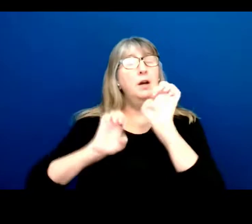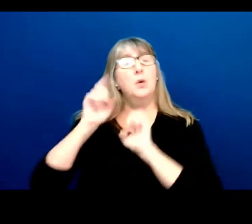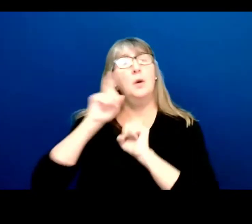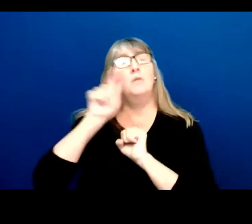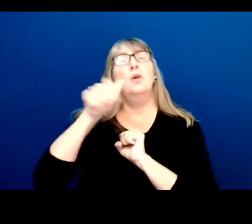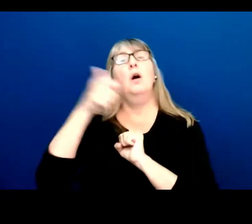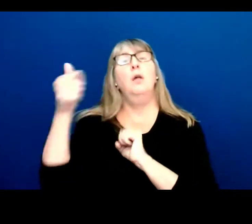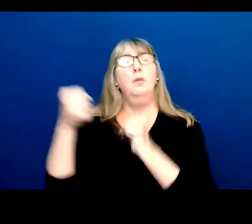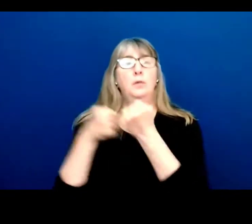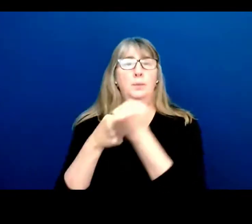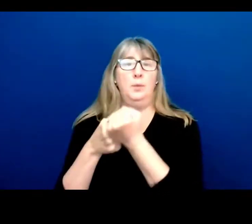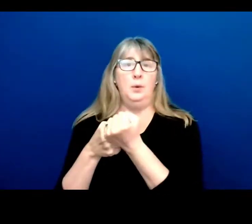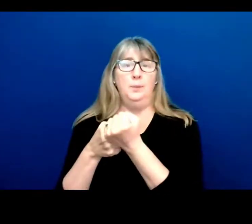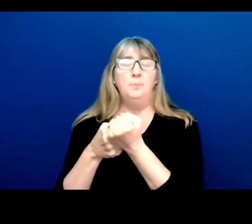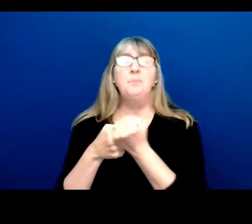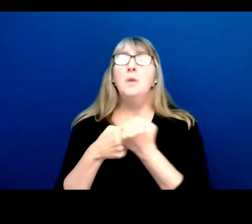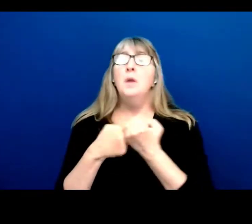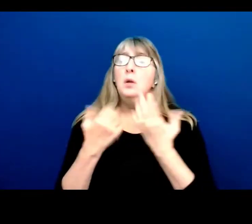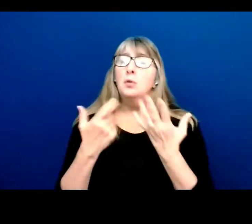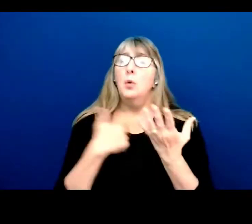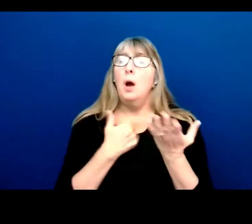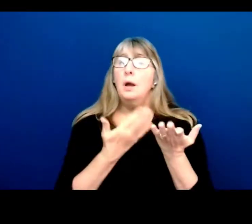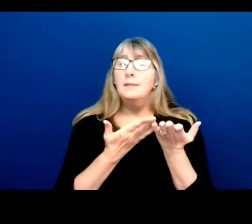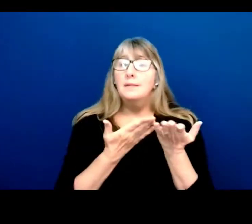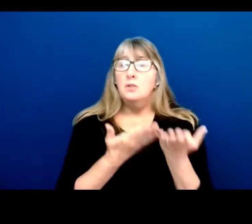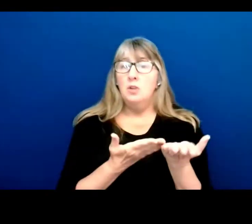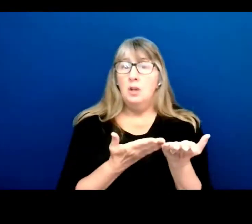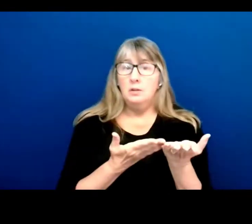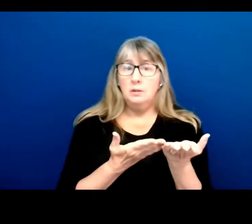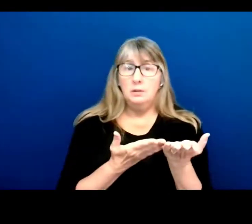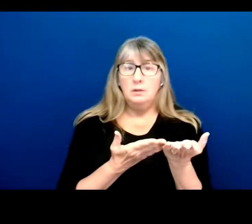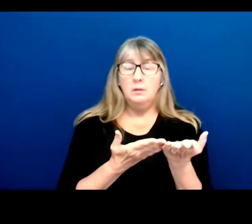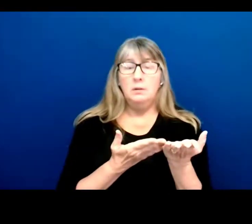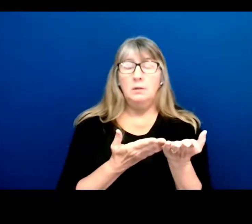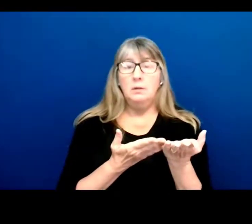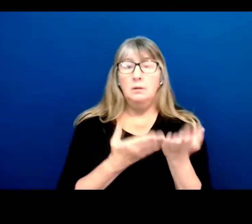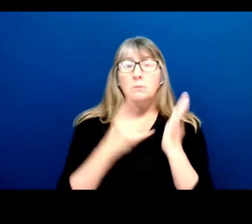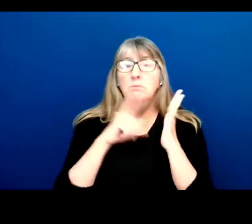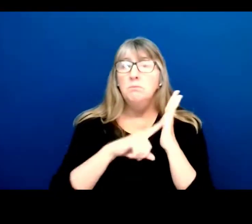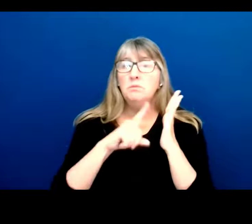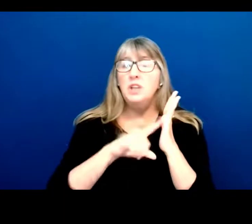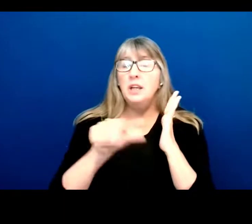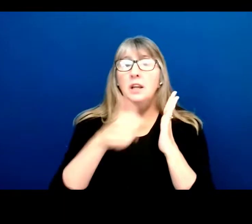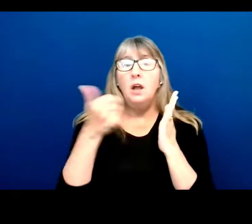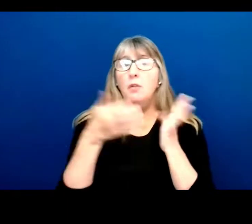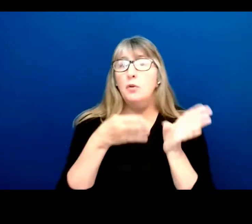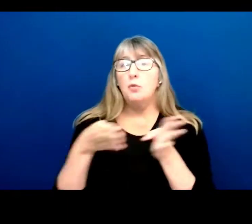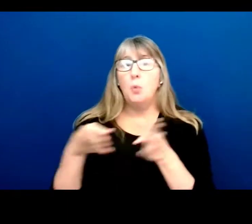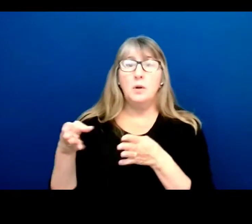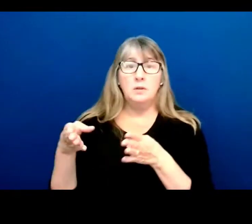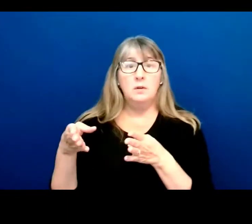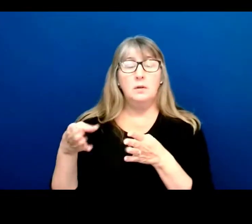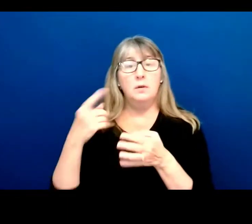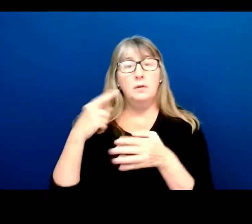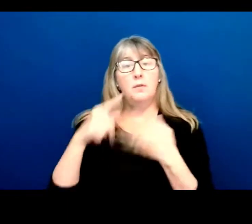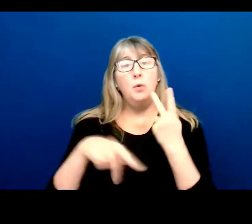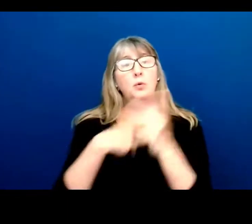So, I would suggest checking other sources of those types of information